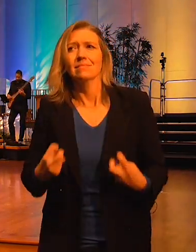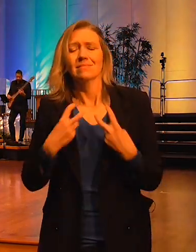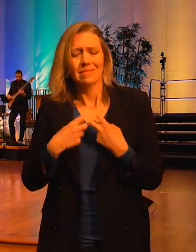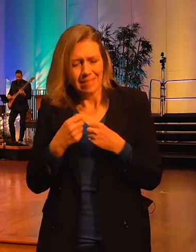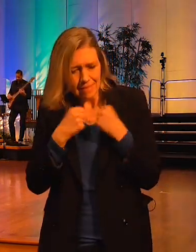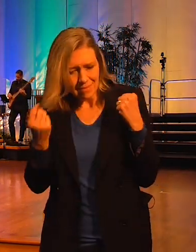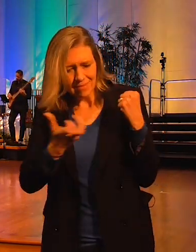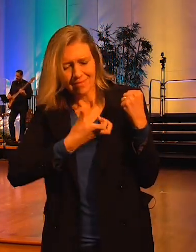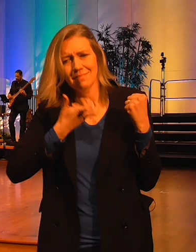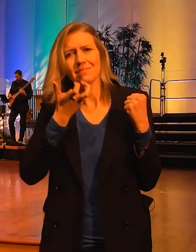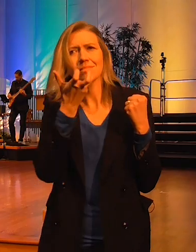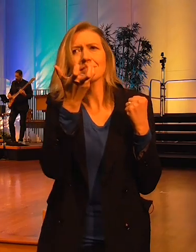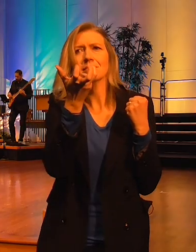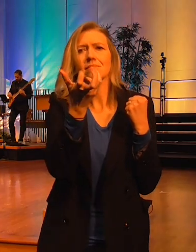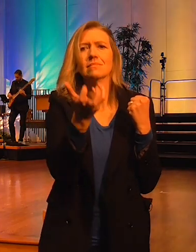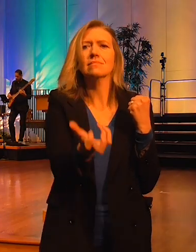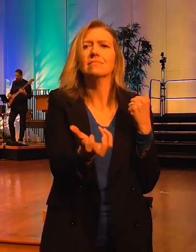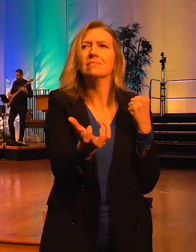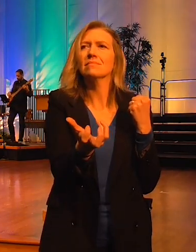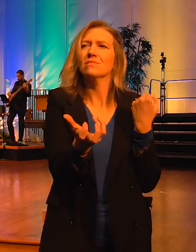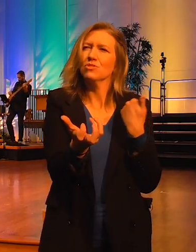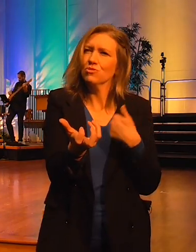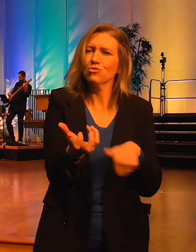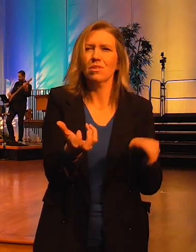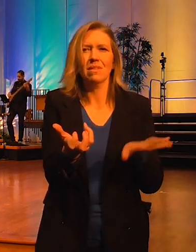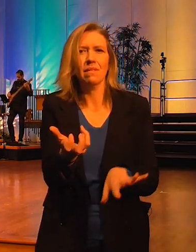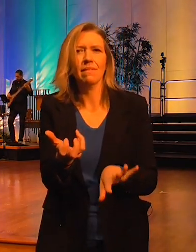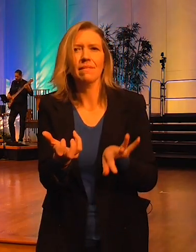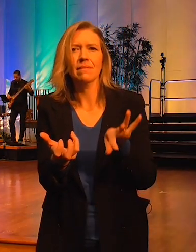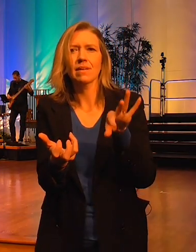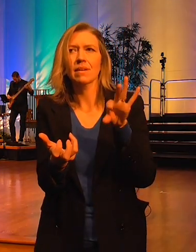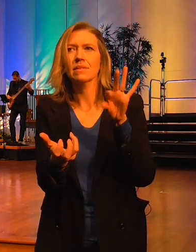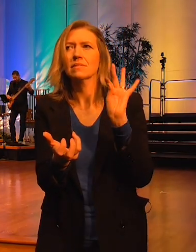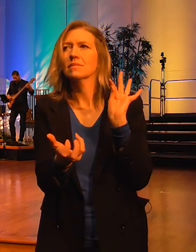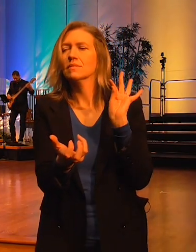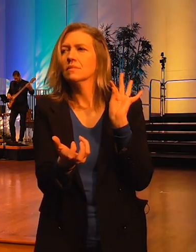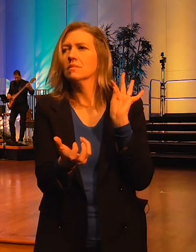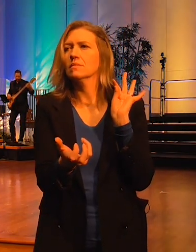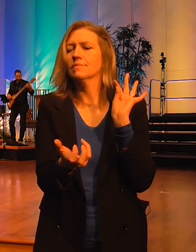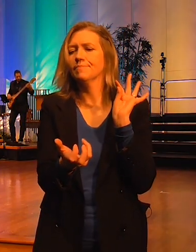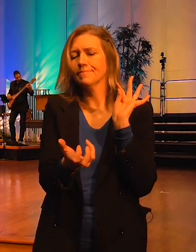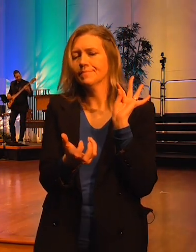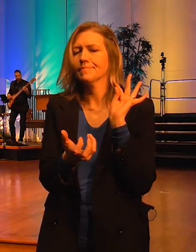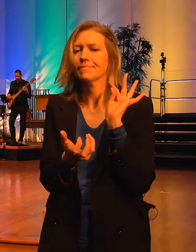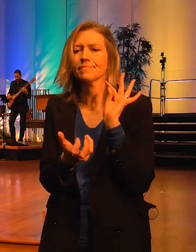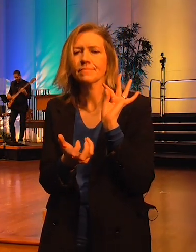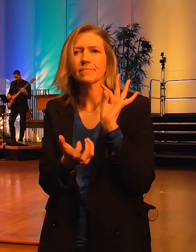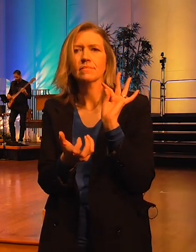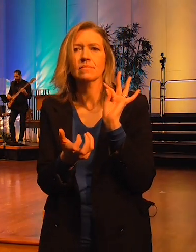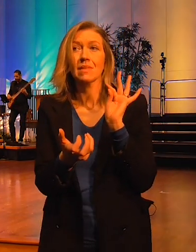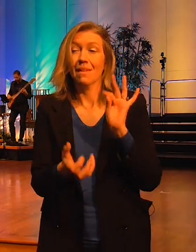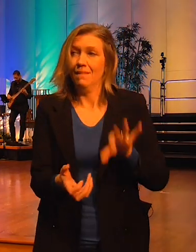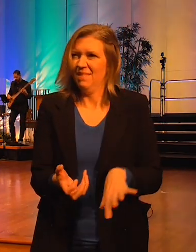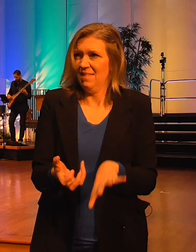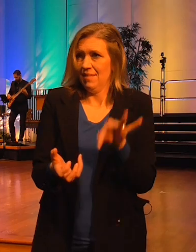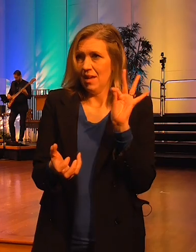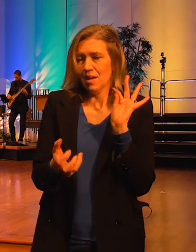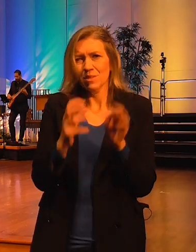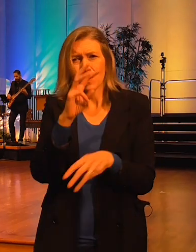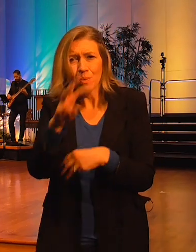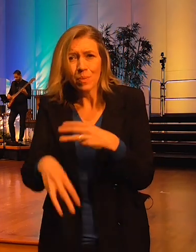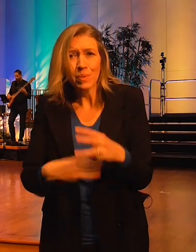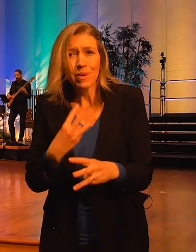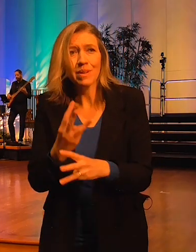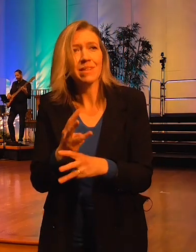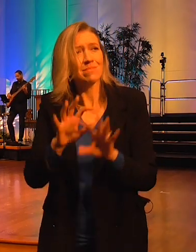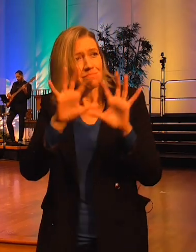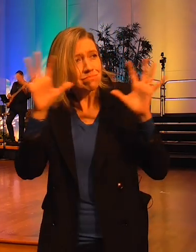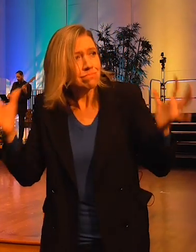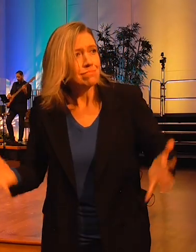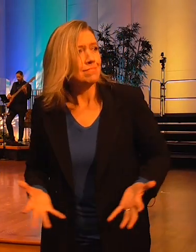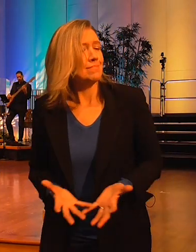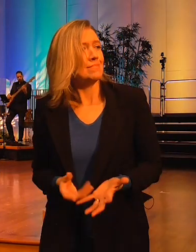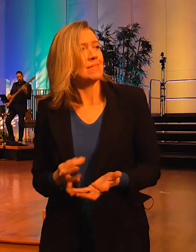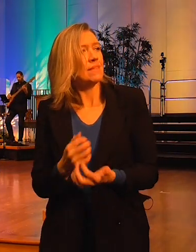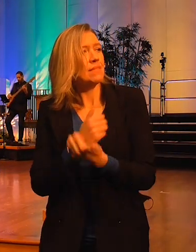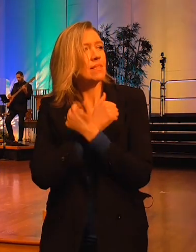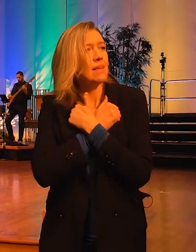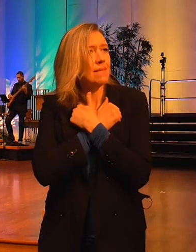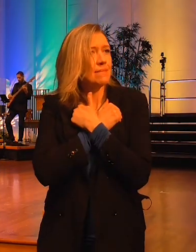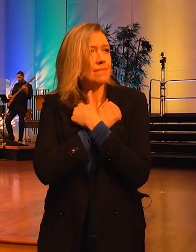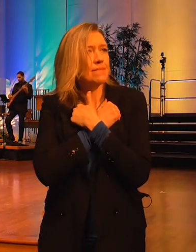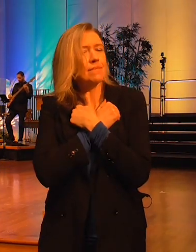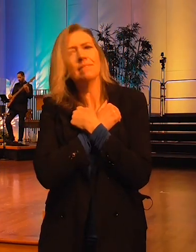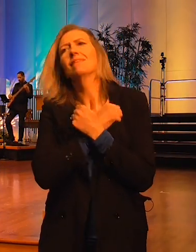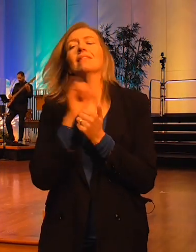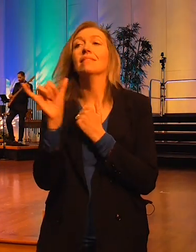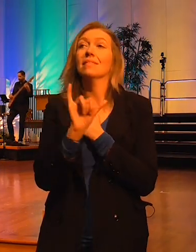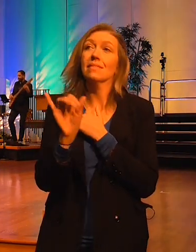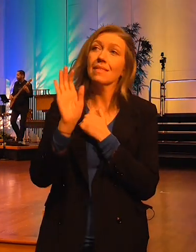find a world of Love Like Yours Like